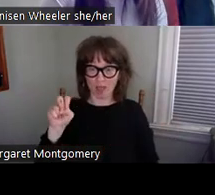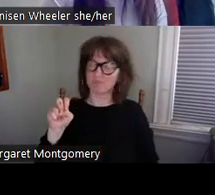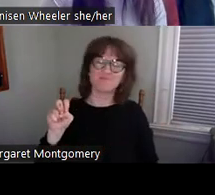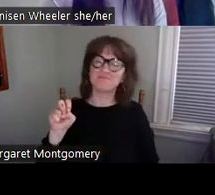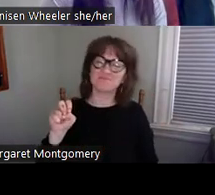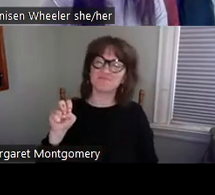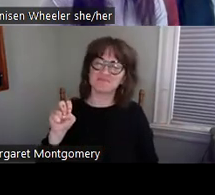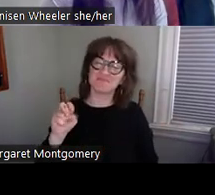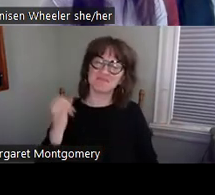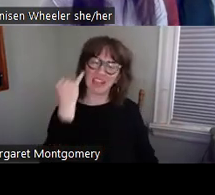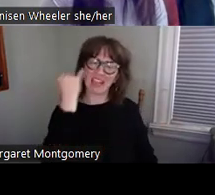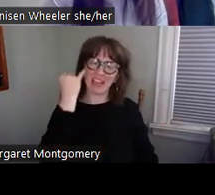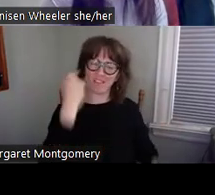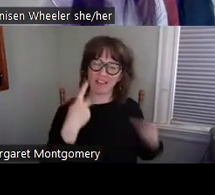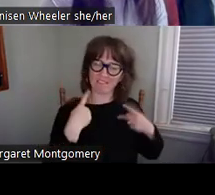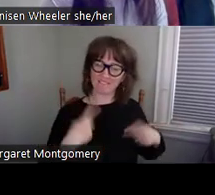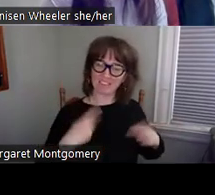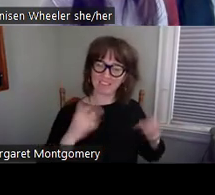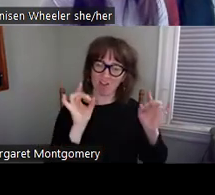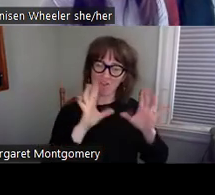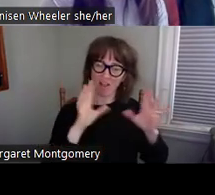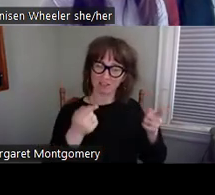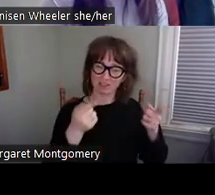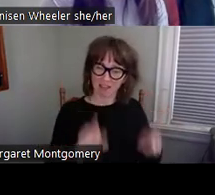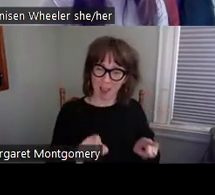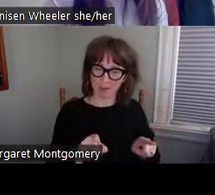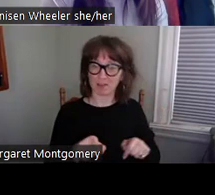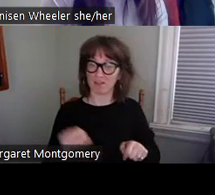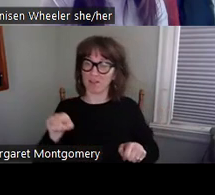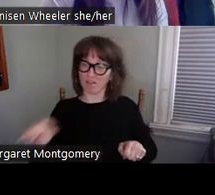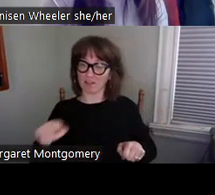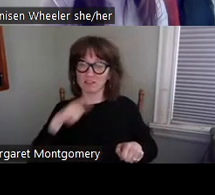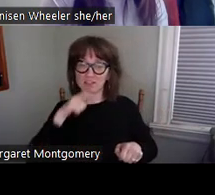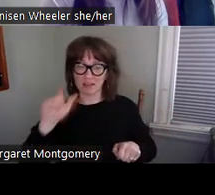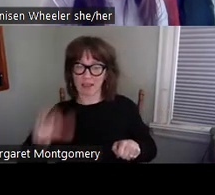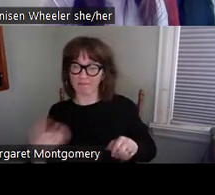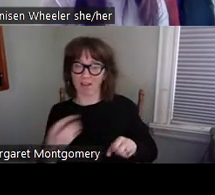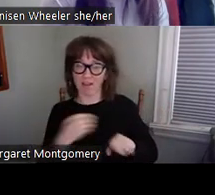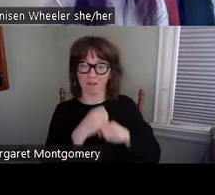12:33:48 But resorting to physical threats or physical assault.